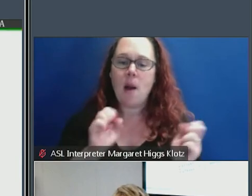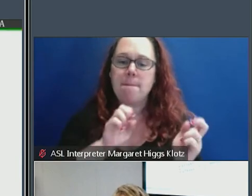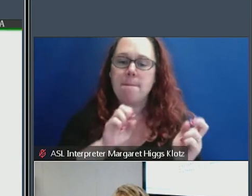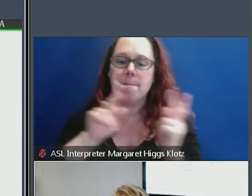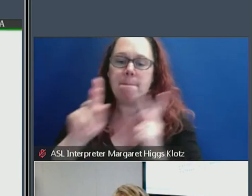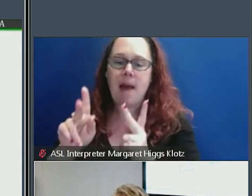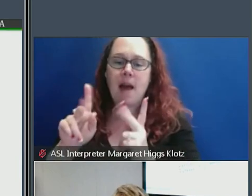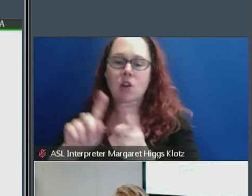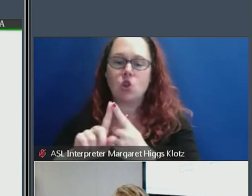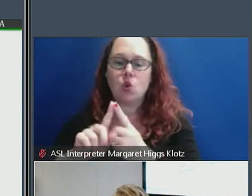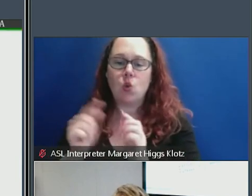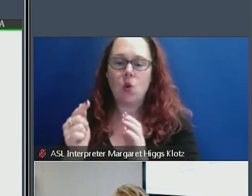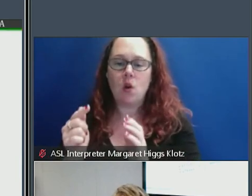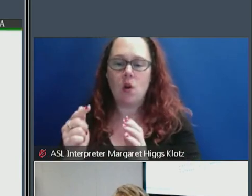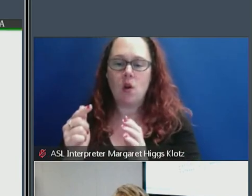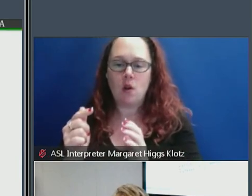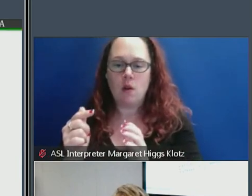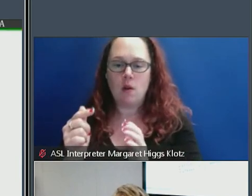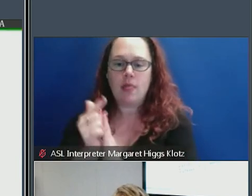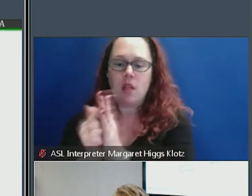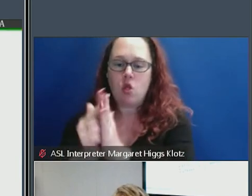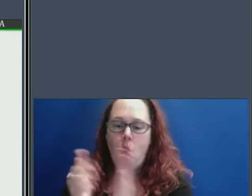Nelson and Mr. Nelson, thank you for that.